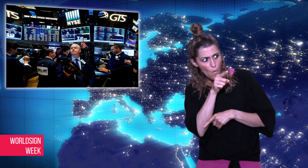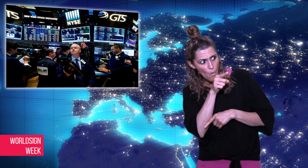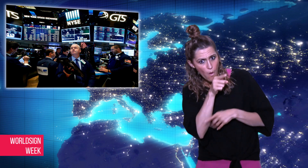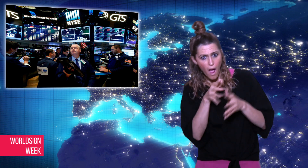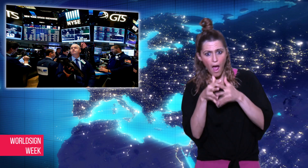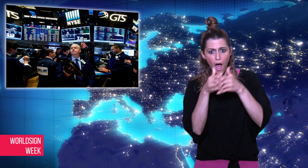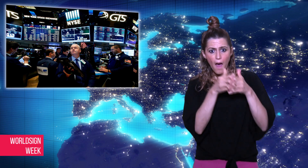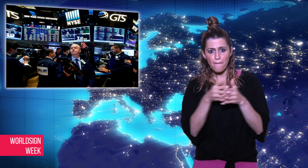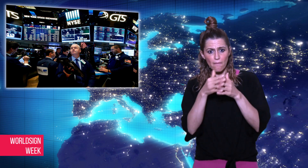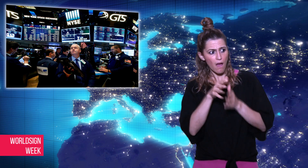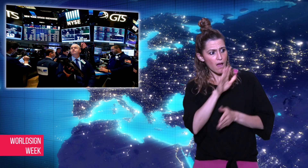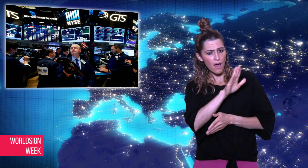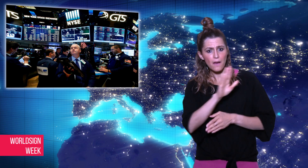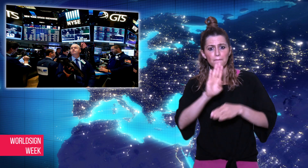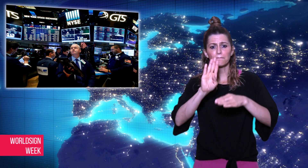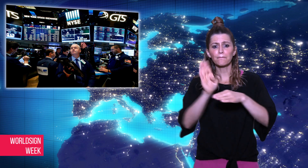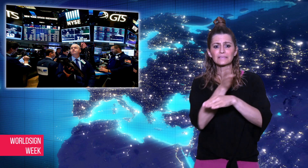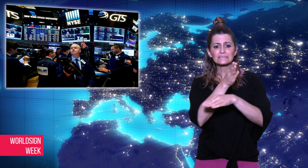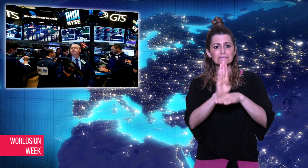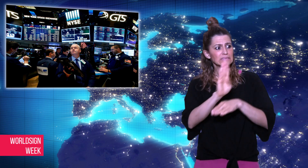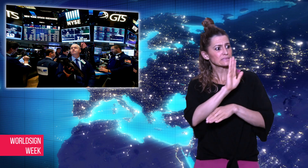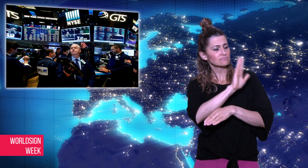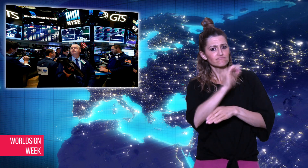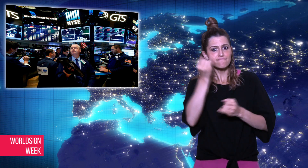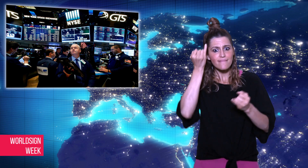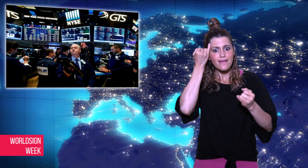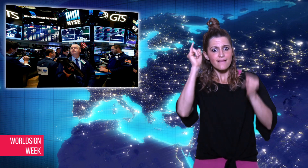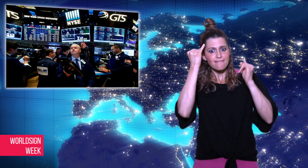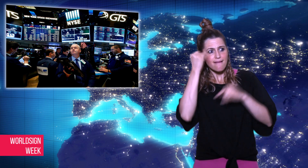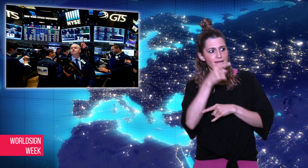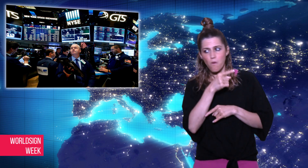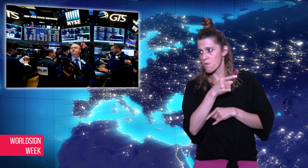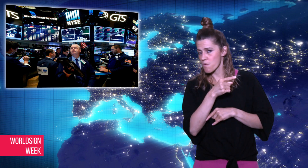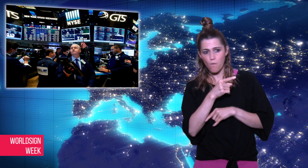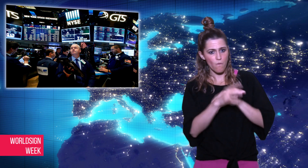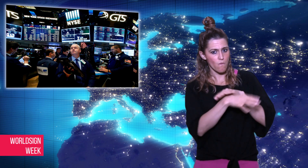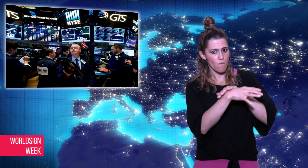ideas from US businesses.